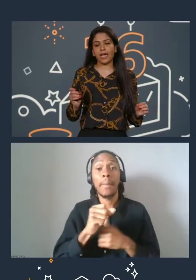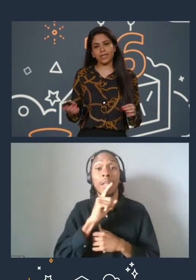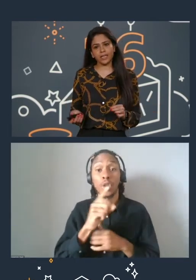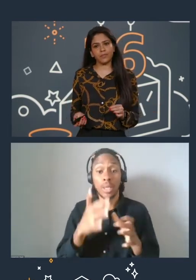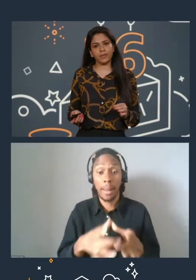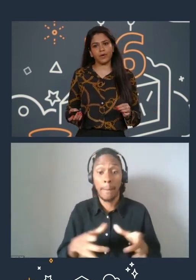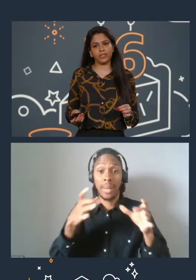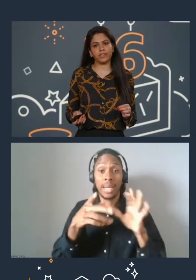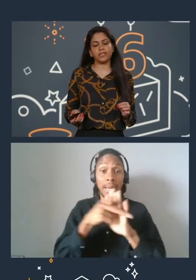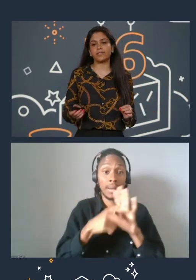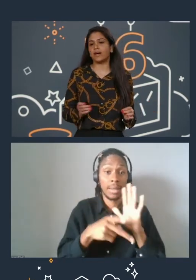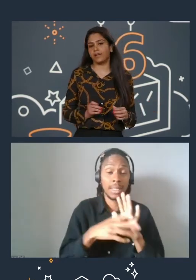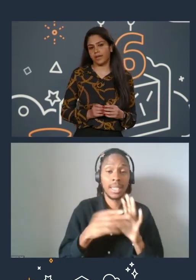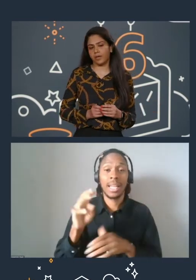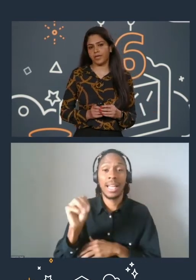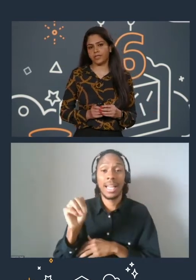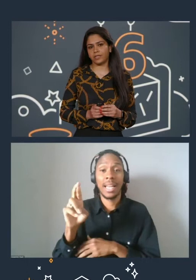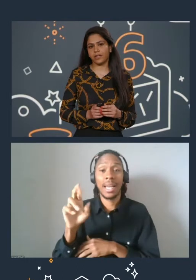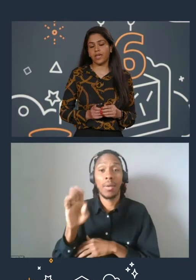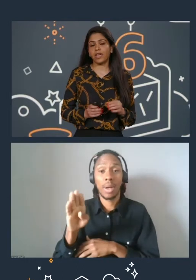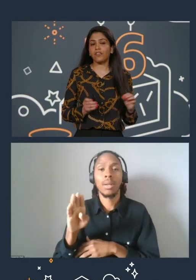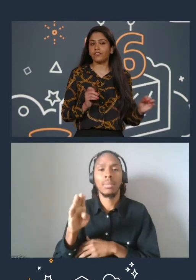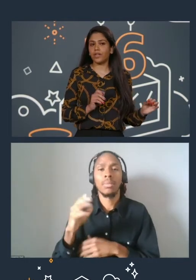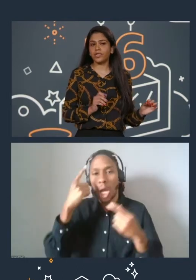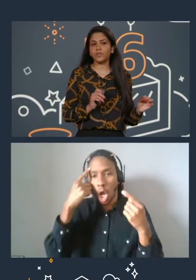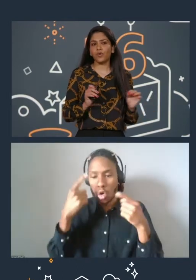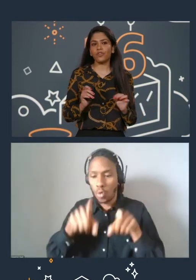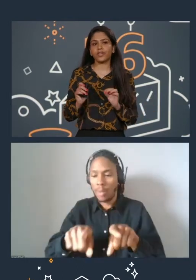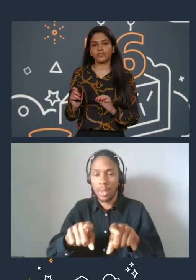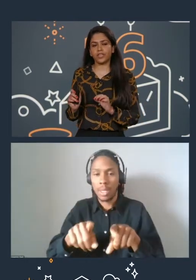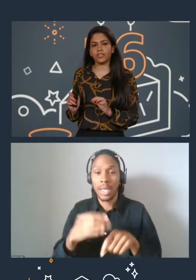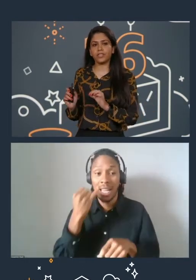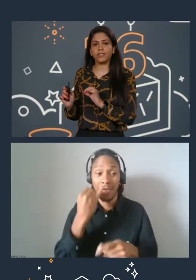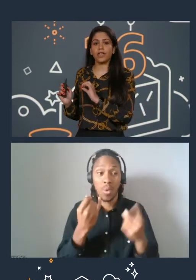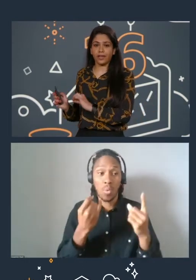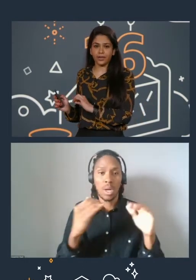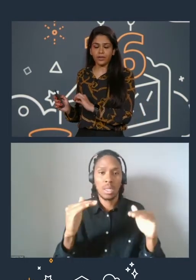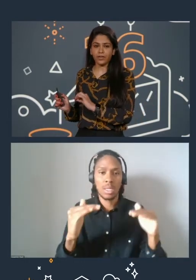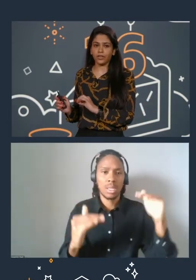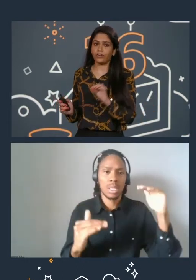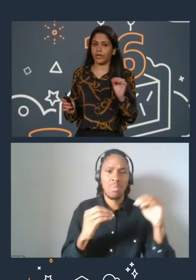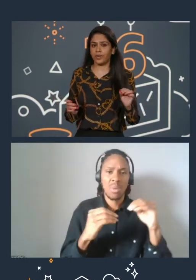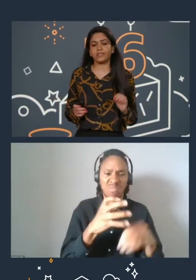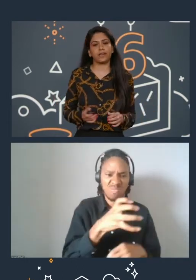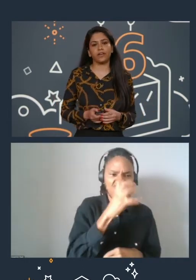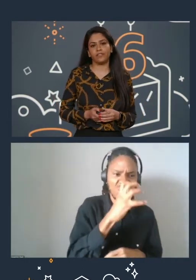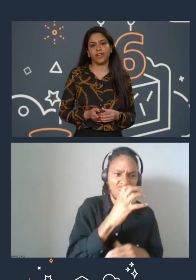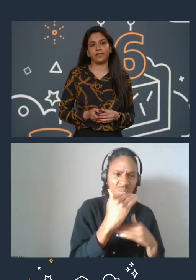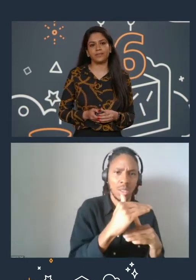and MRAP policies are in agreement. If one is more restricted than the other, your requests are gonna fail.